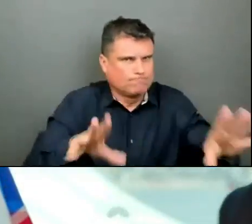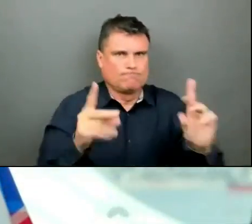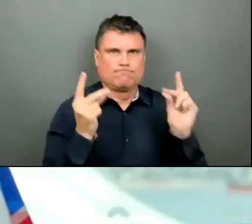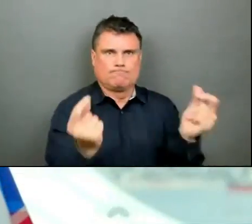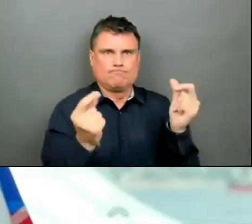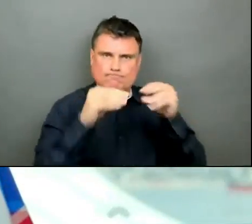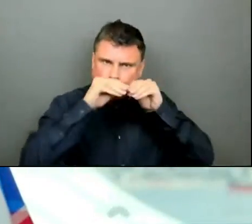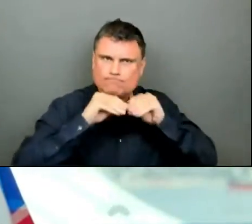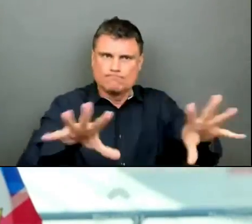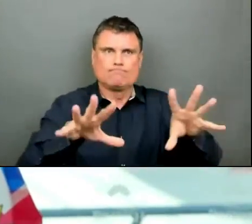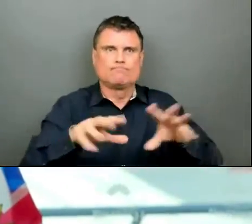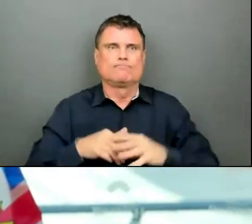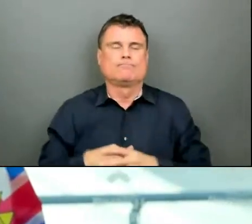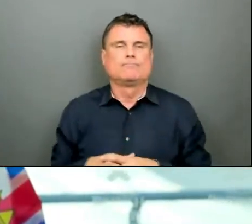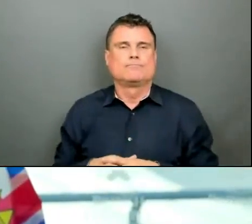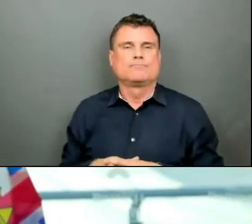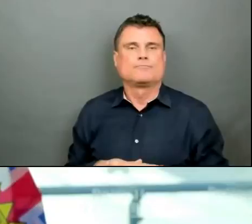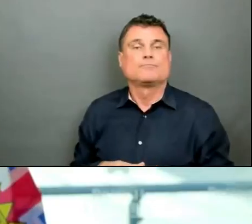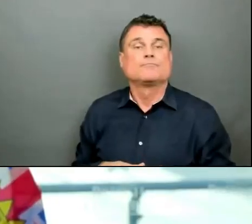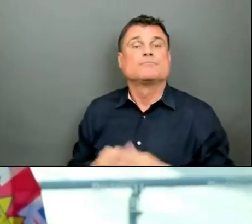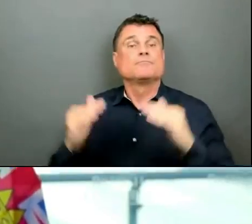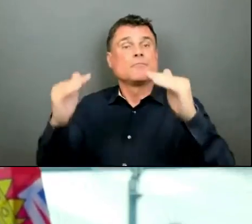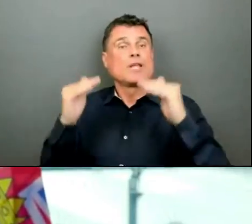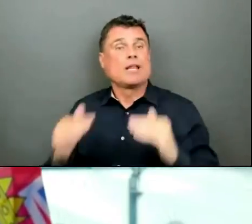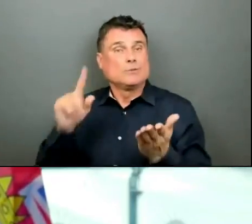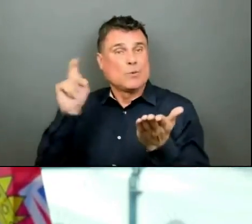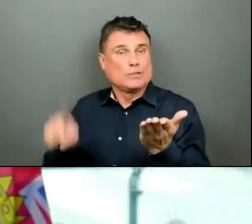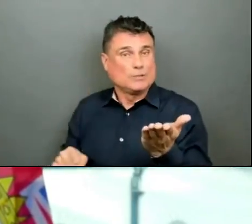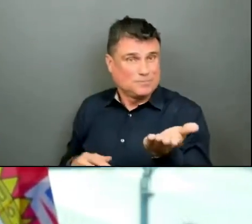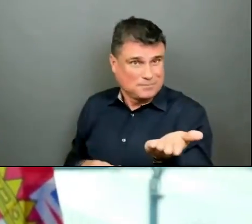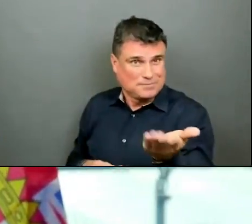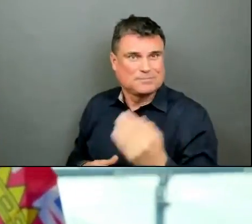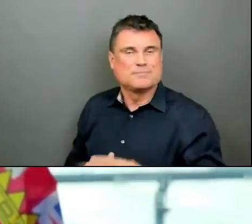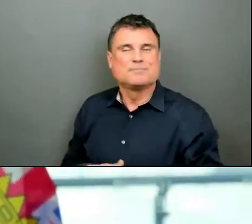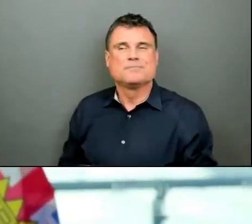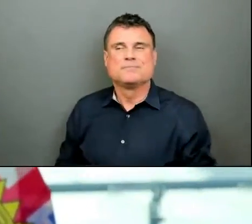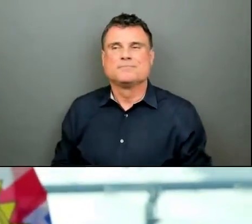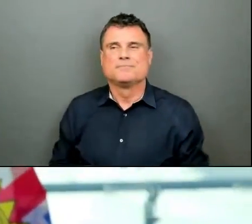comes from news 1130.